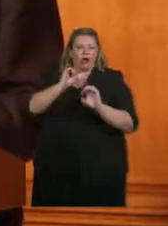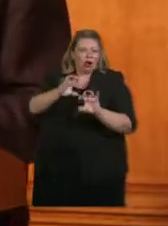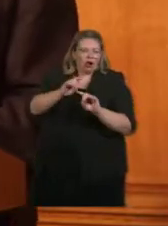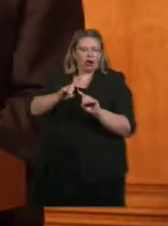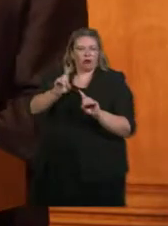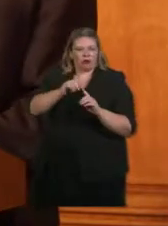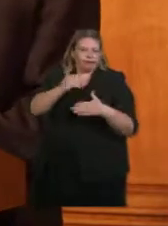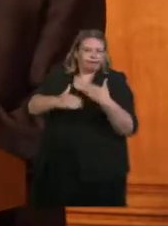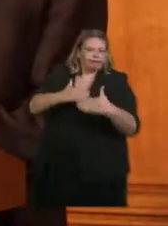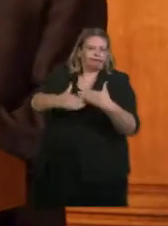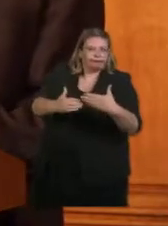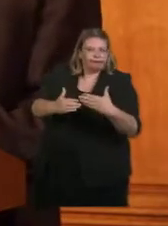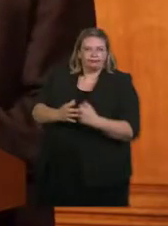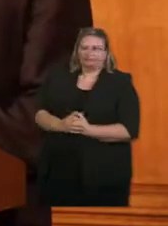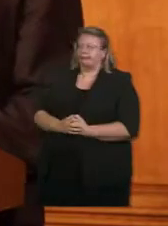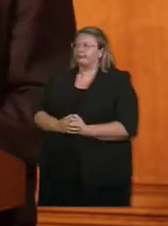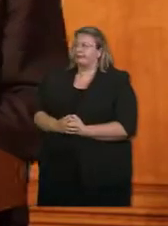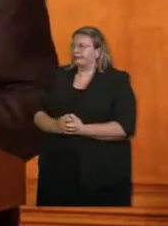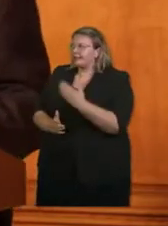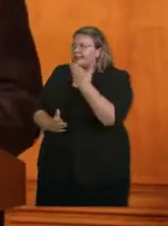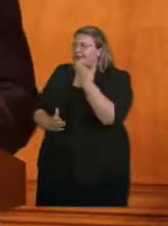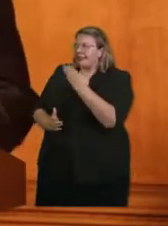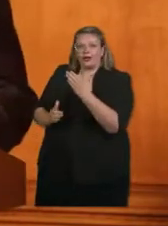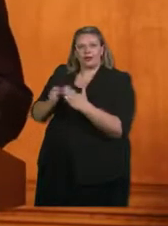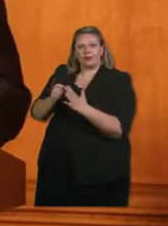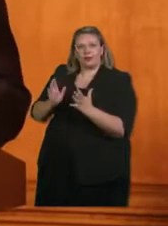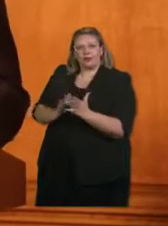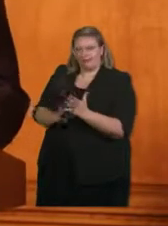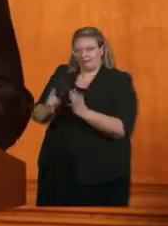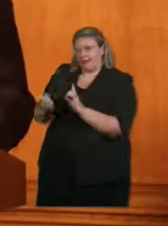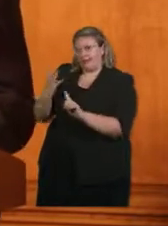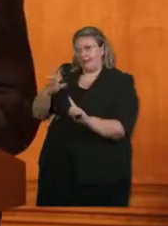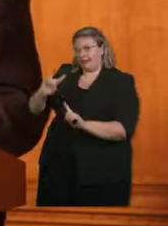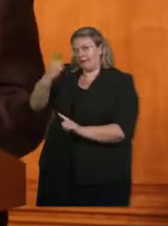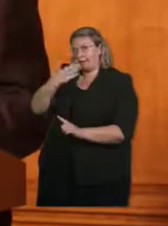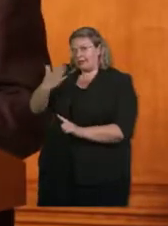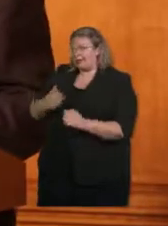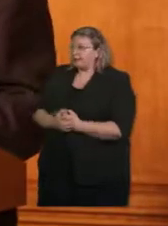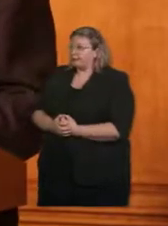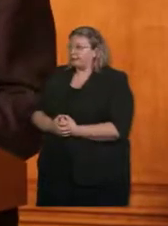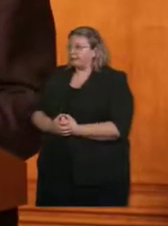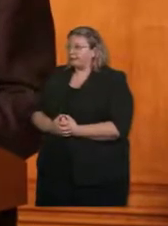I think it's important to set out what uh the prime minister is going to say in context